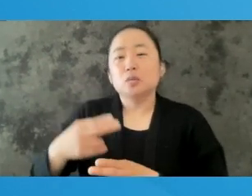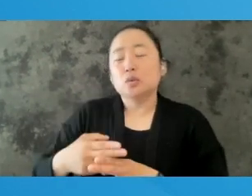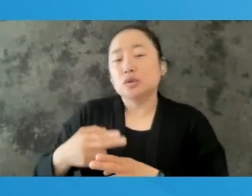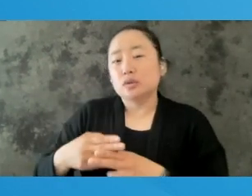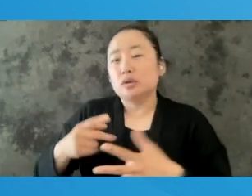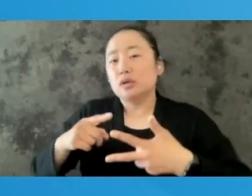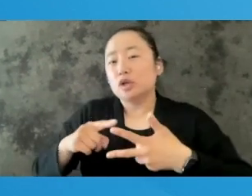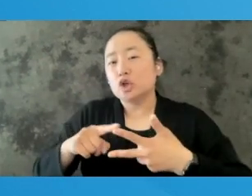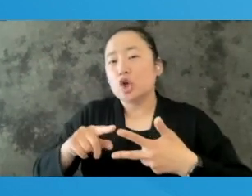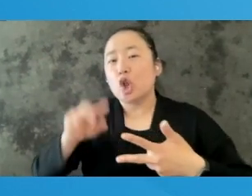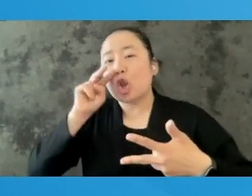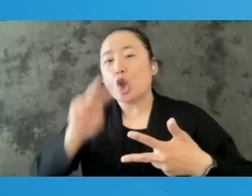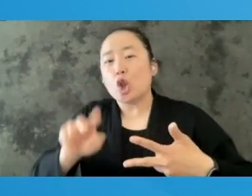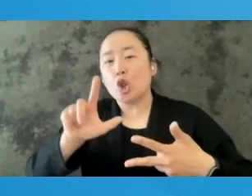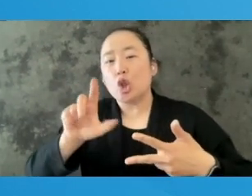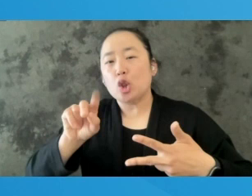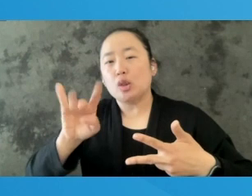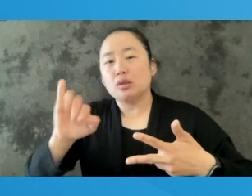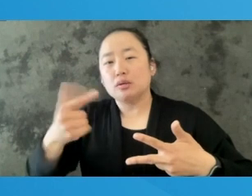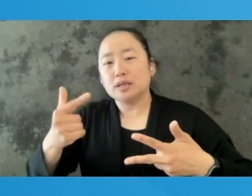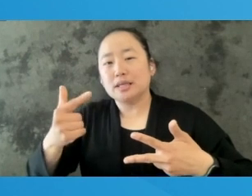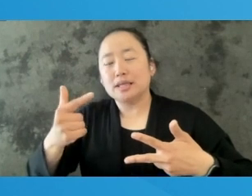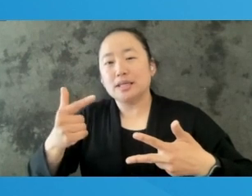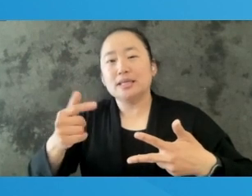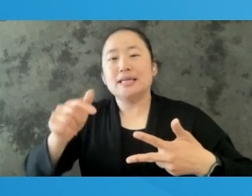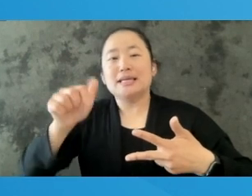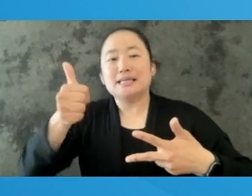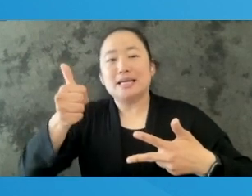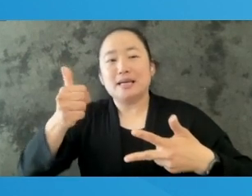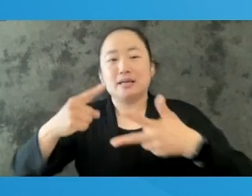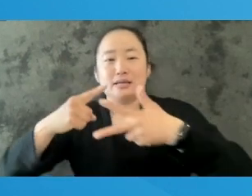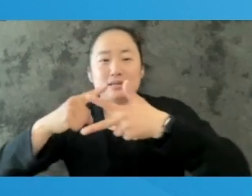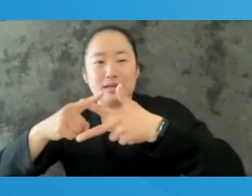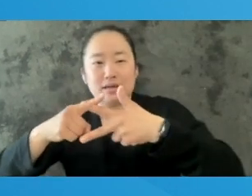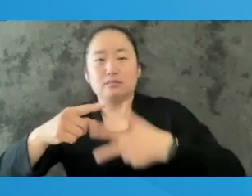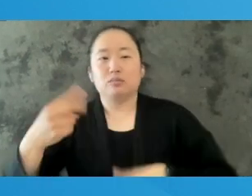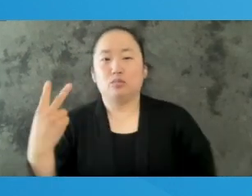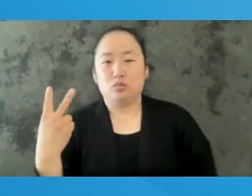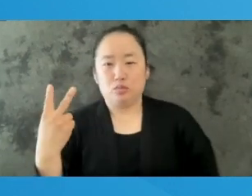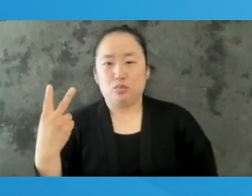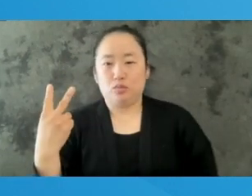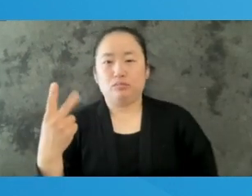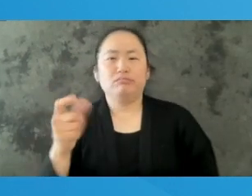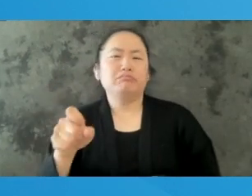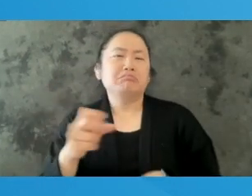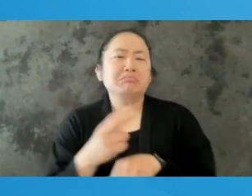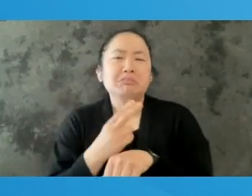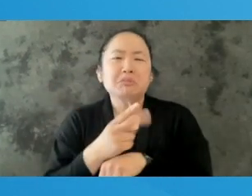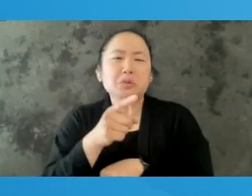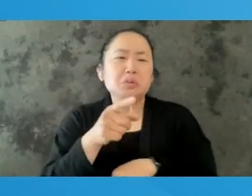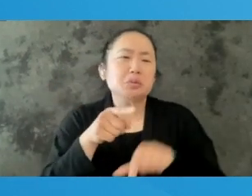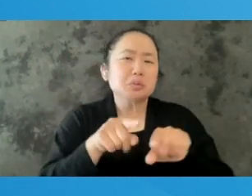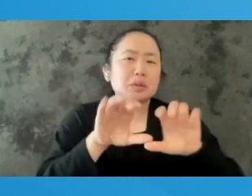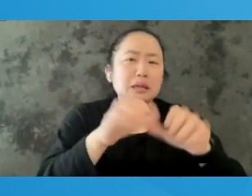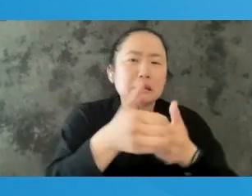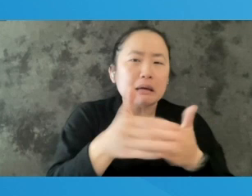This is a routine that can be used in the classroom or the galleries and that really